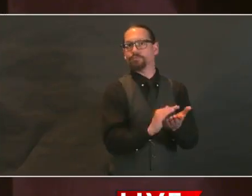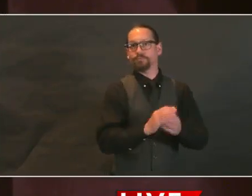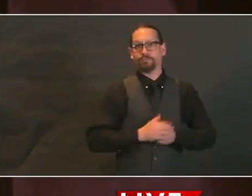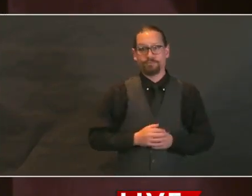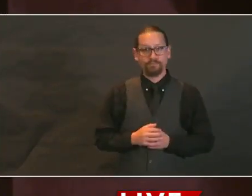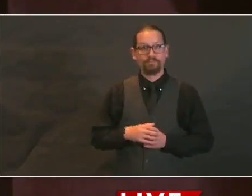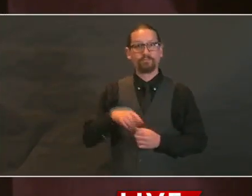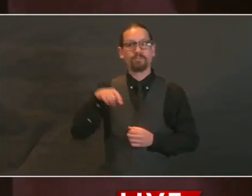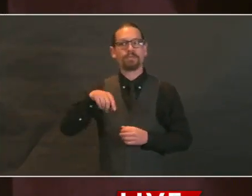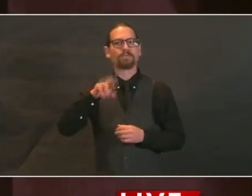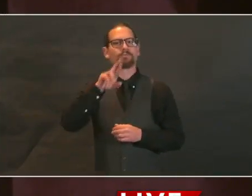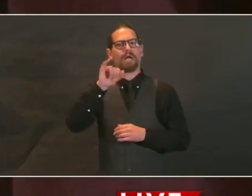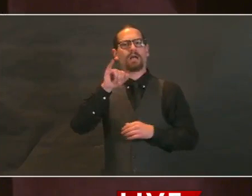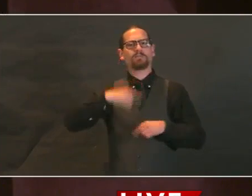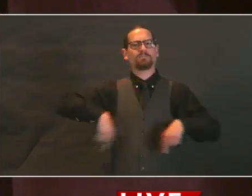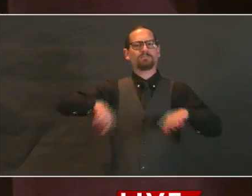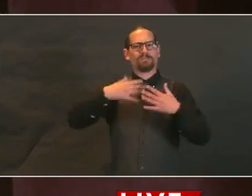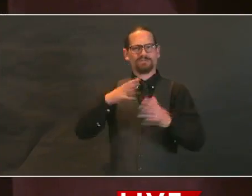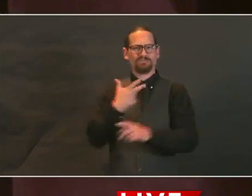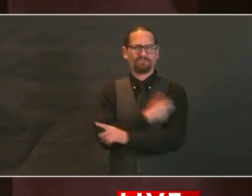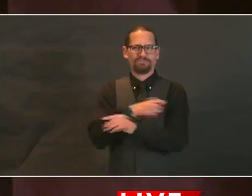WHEN WE AS A STATE VACCINATE